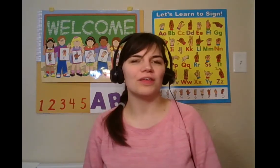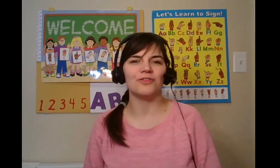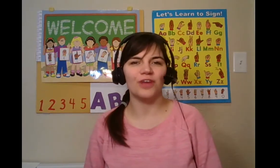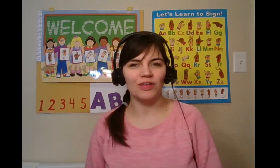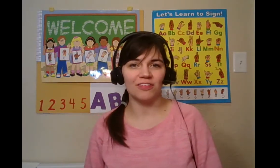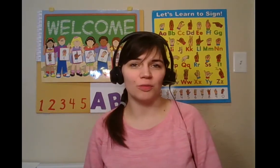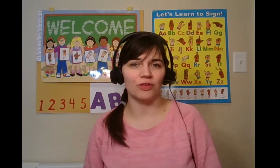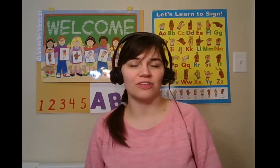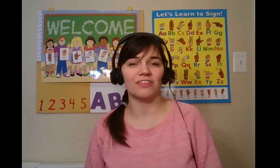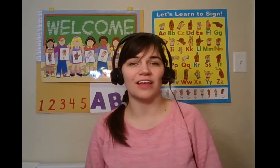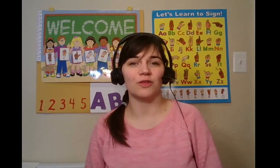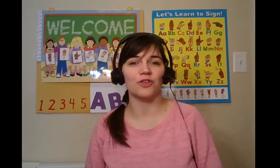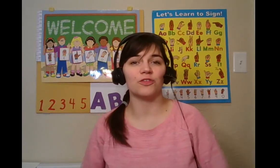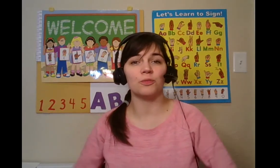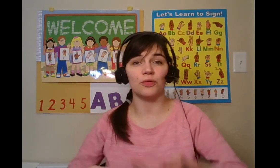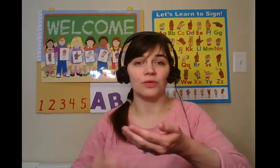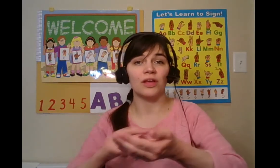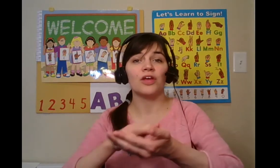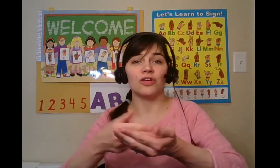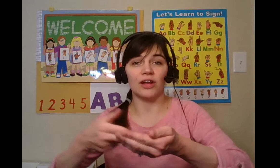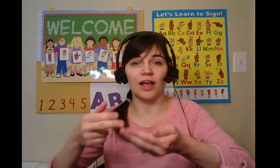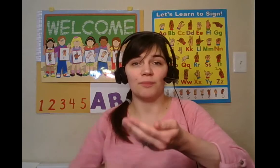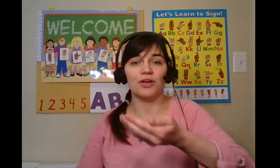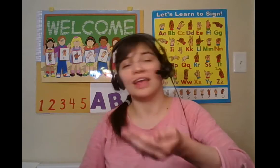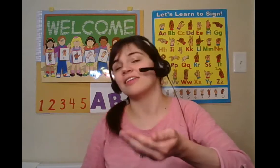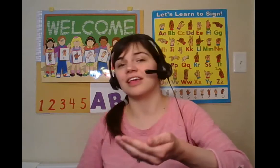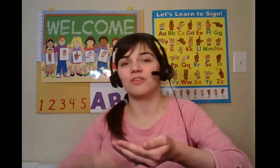very similar to the sign for spoon. You're gonna cup your hand like it's a